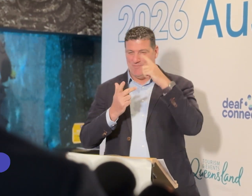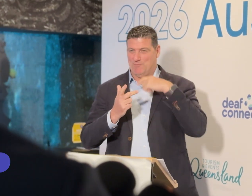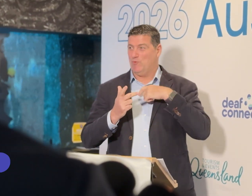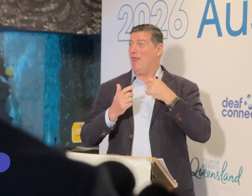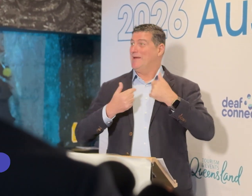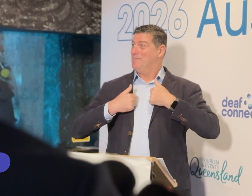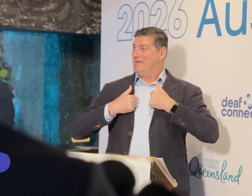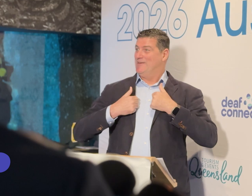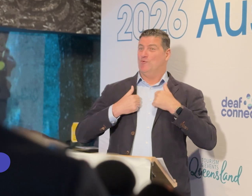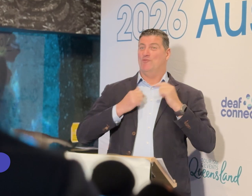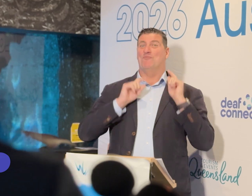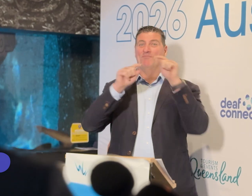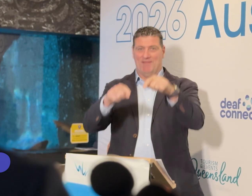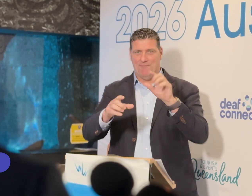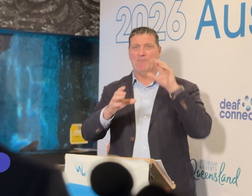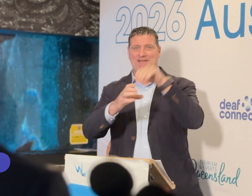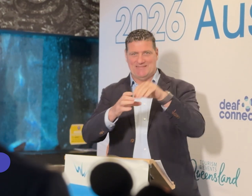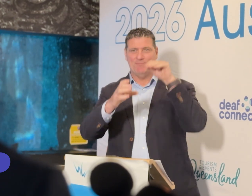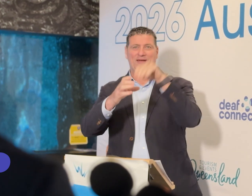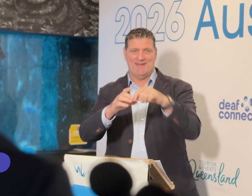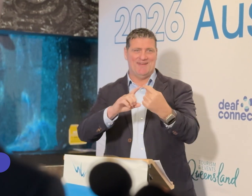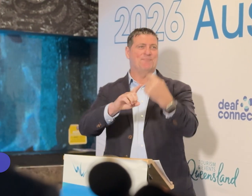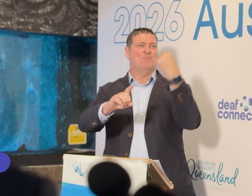who have participated in previous Deaf Games,